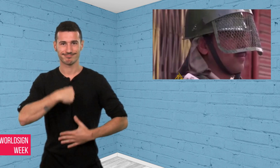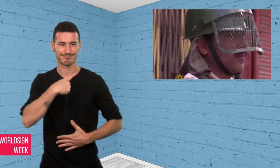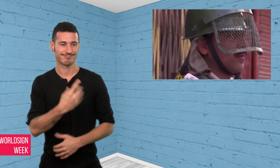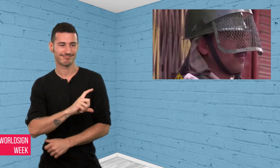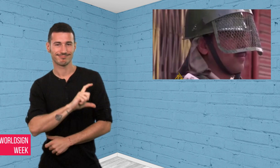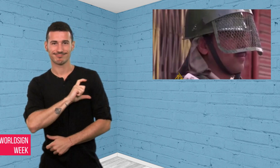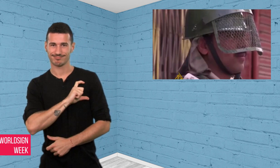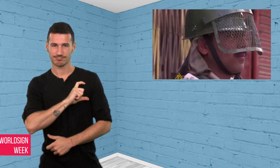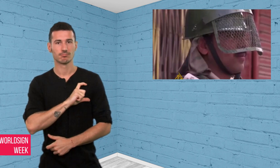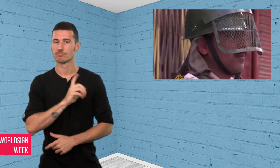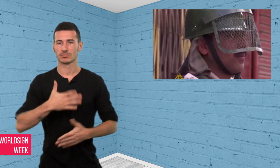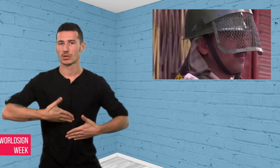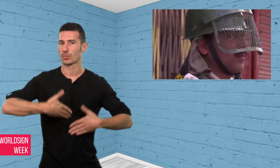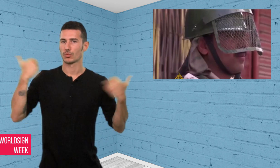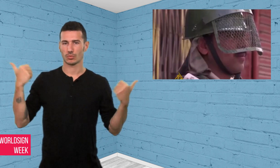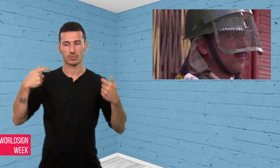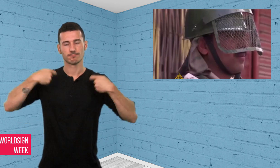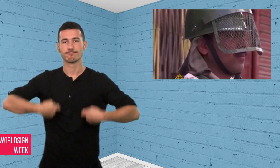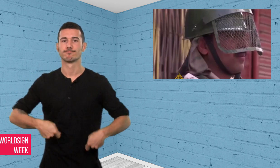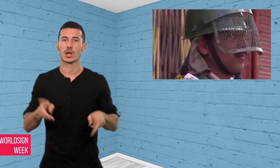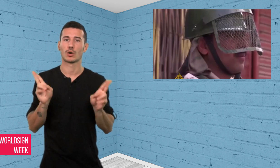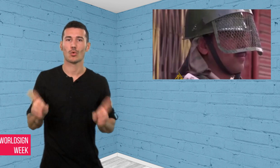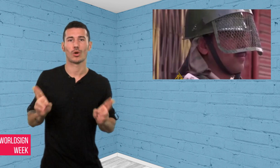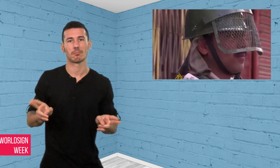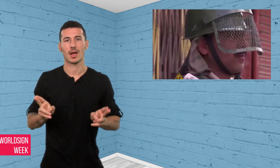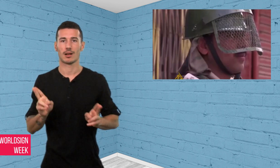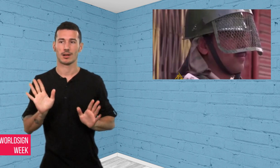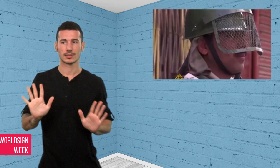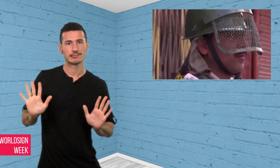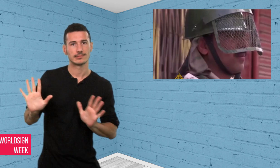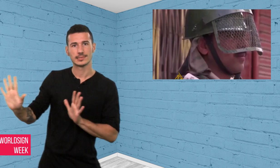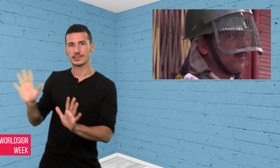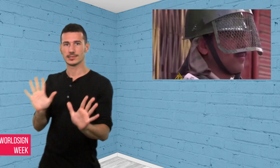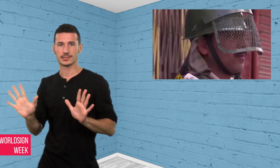like ordinary people to escape detection.